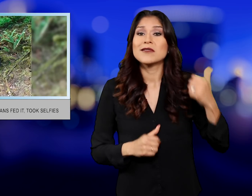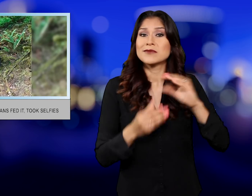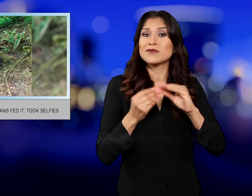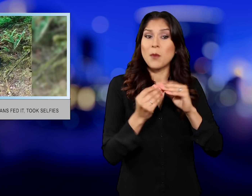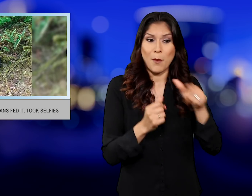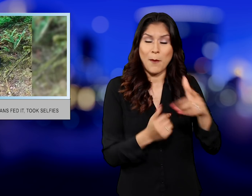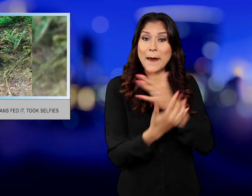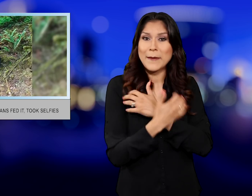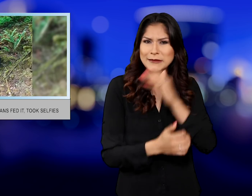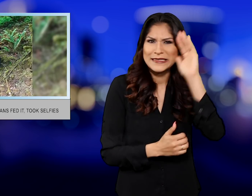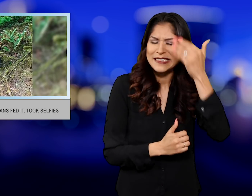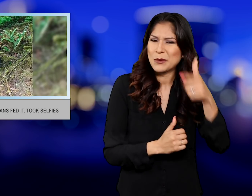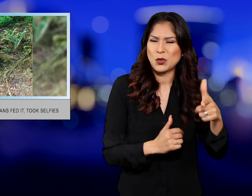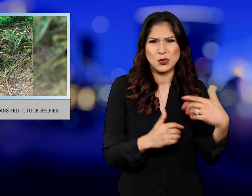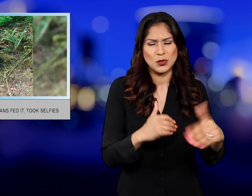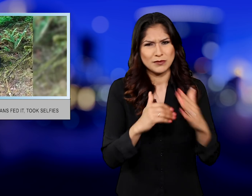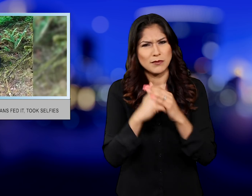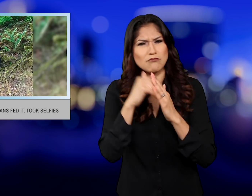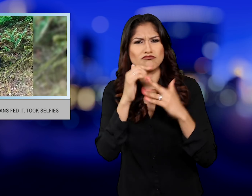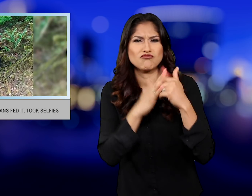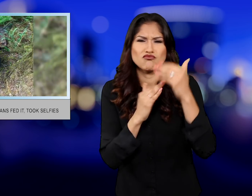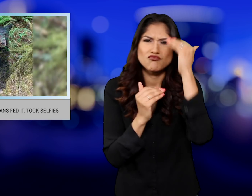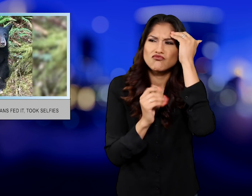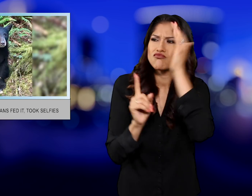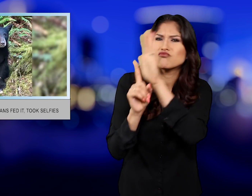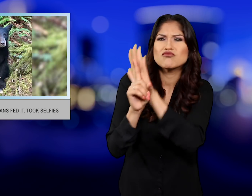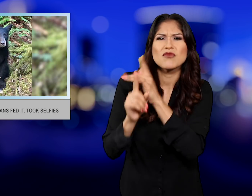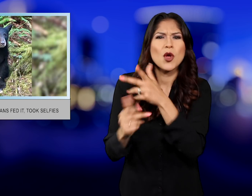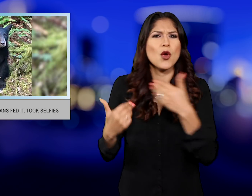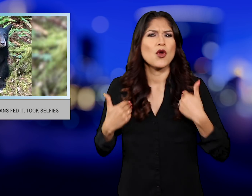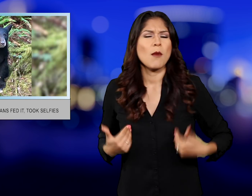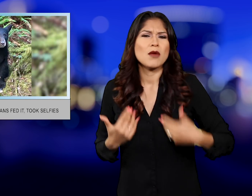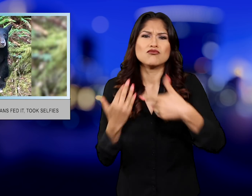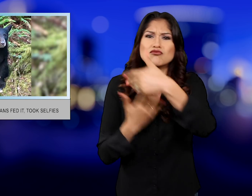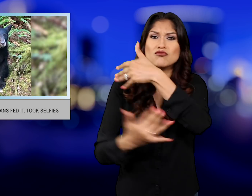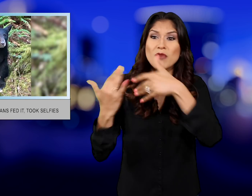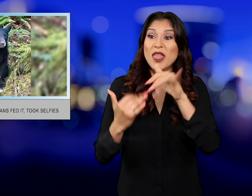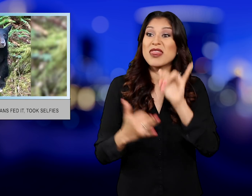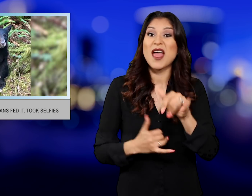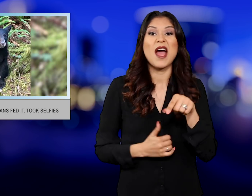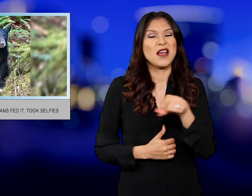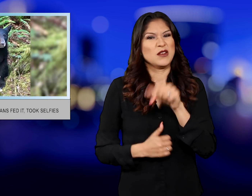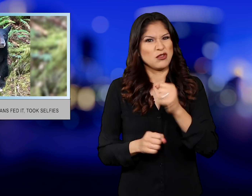But officials say the bear had grown too familiar with human interaction and as a result posed